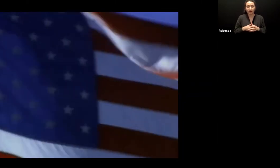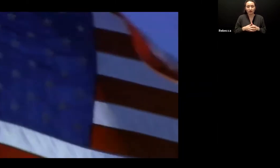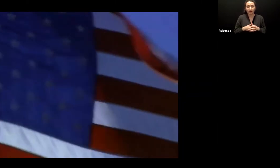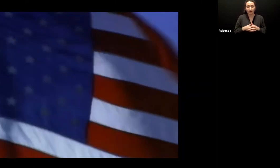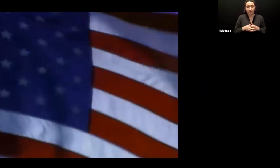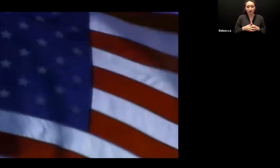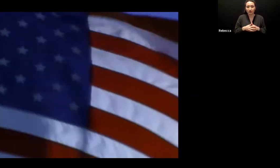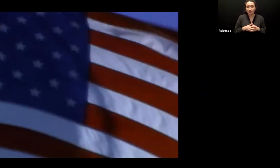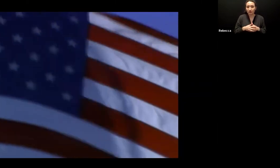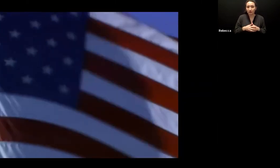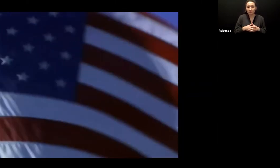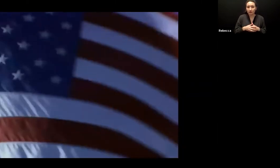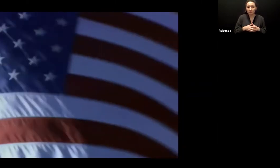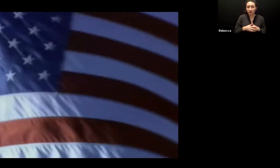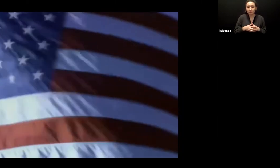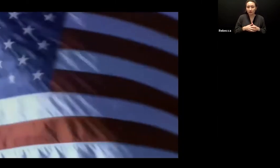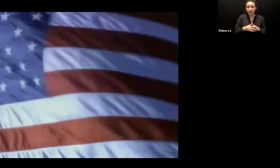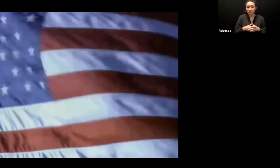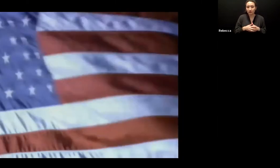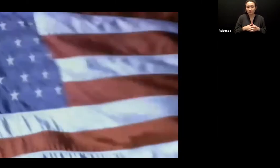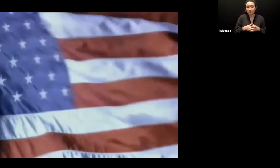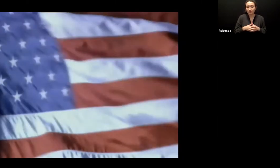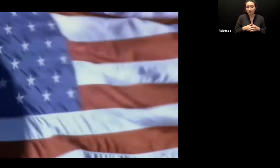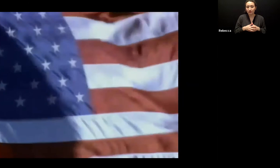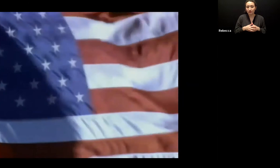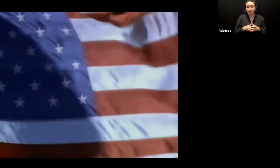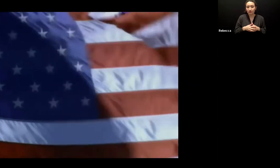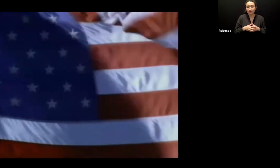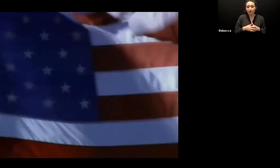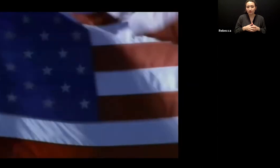Bearing strange fruits